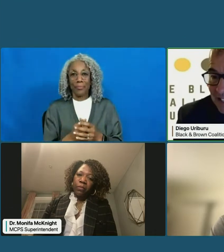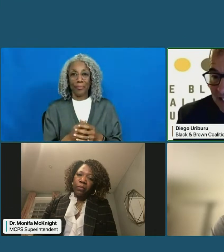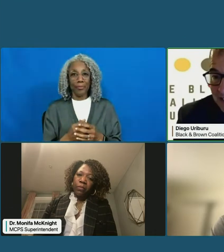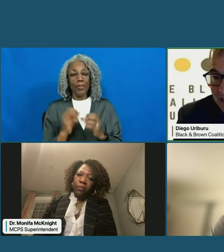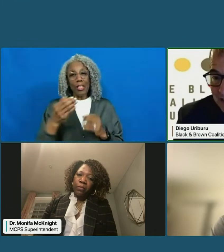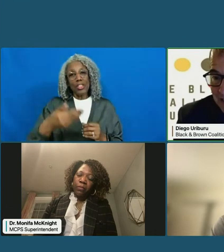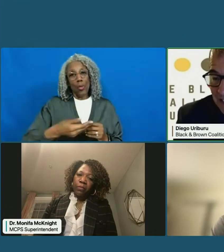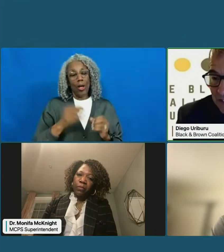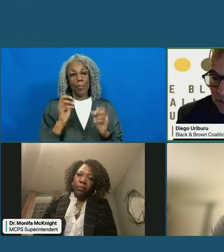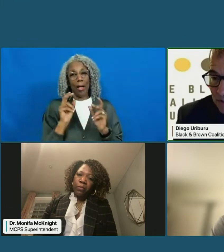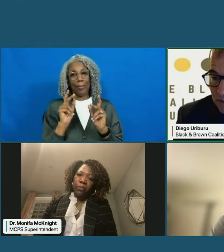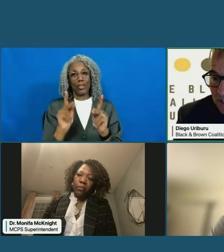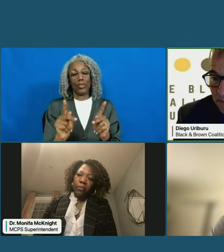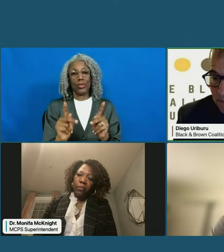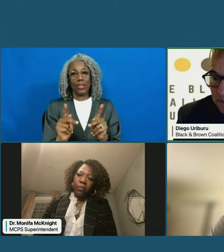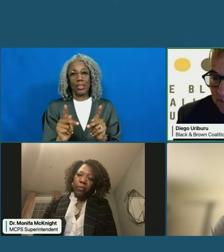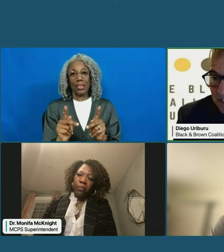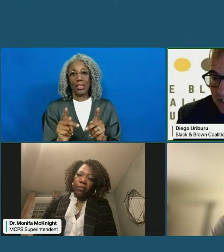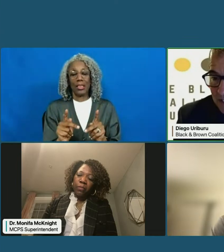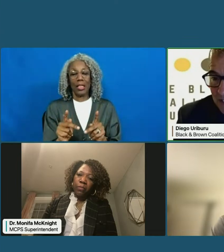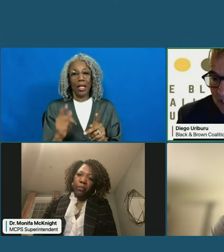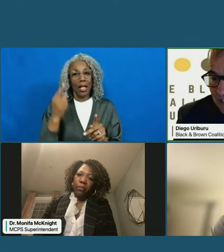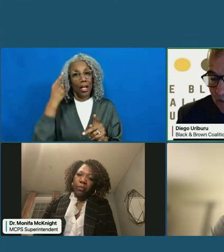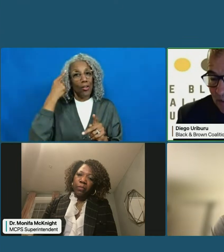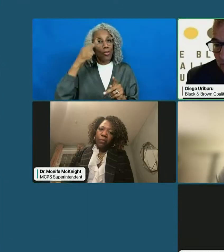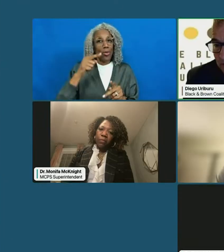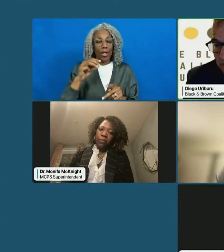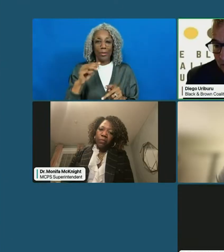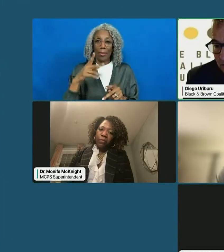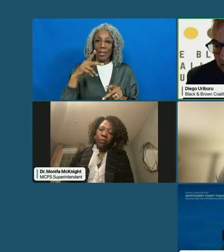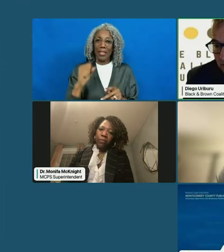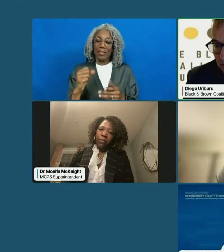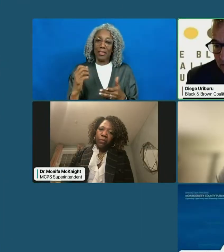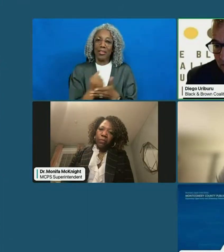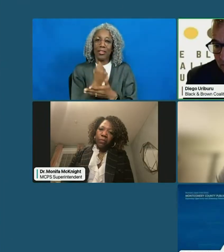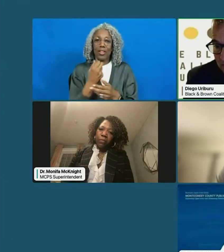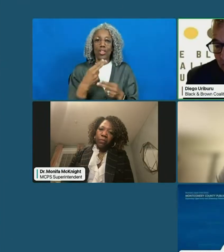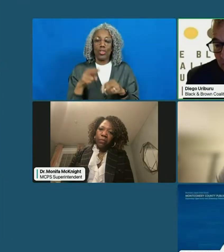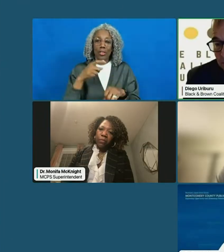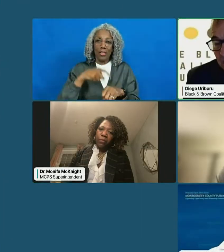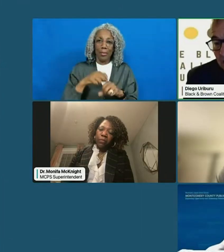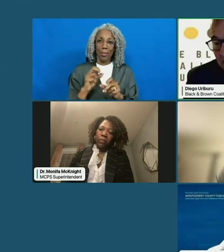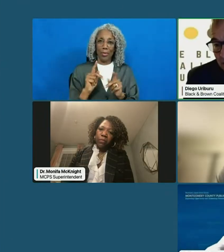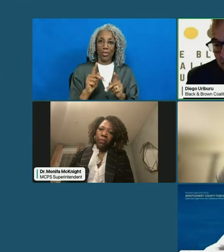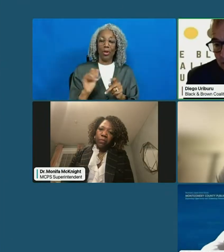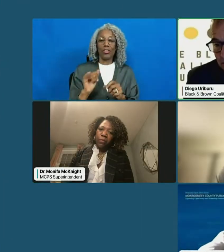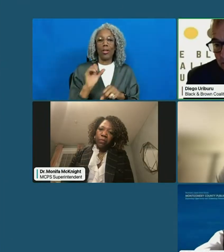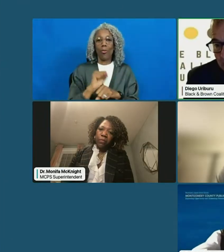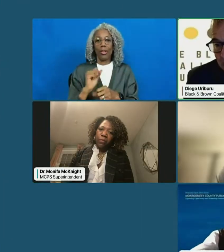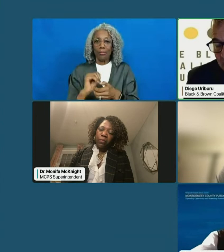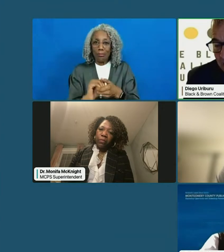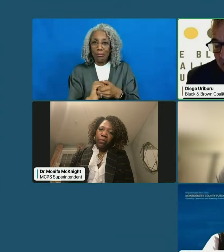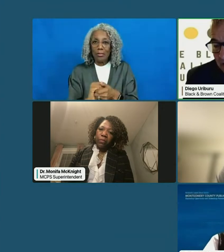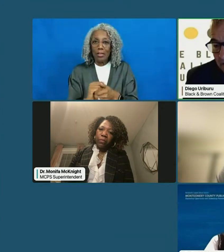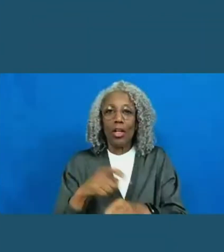we really welcome the opportunity for M.C.P.S. to work with the community in seizing